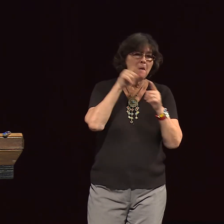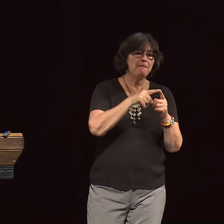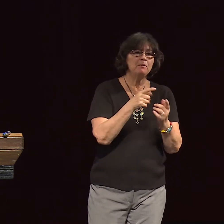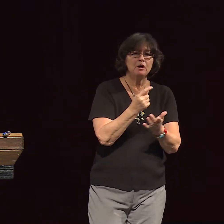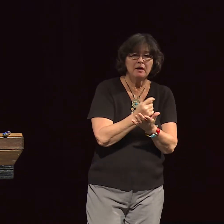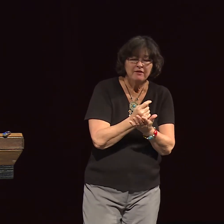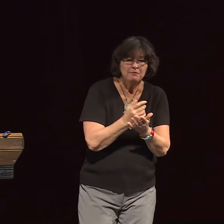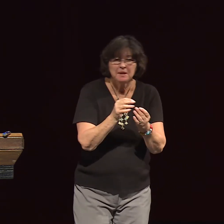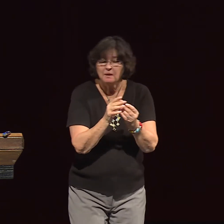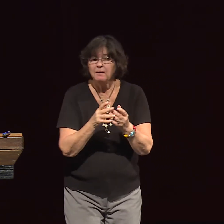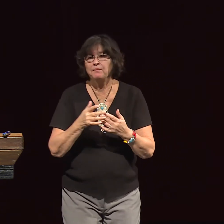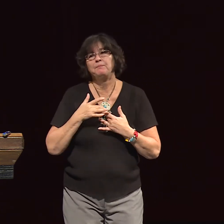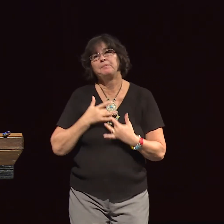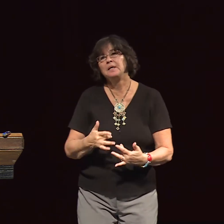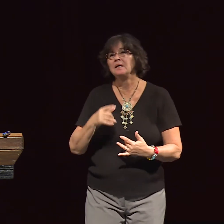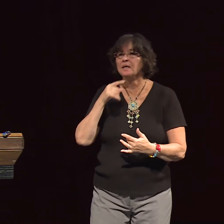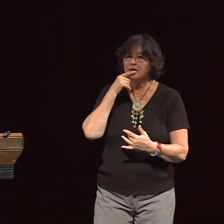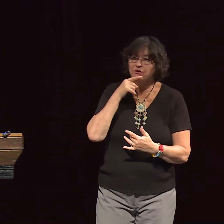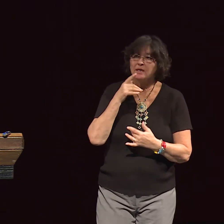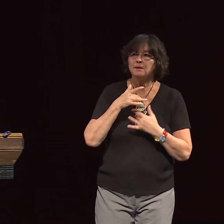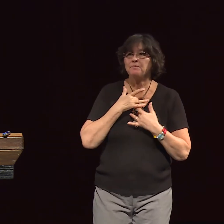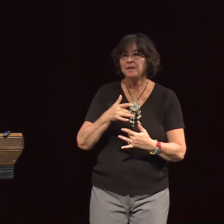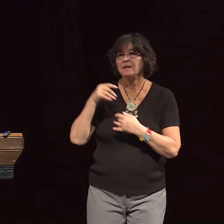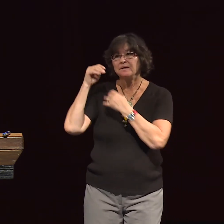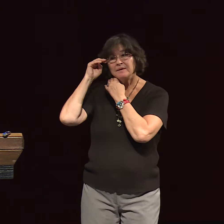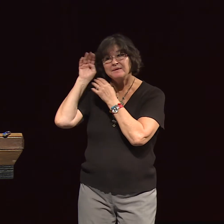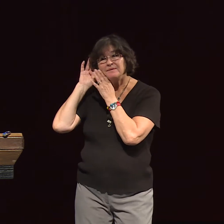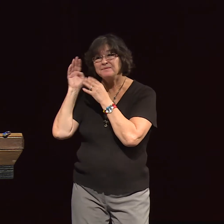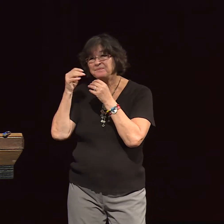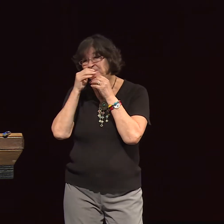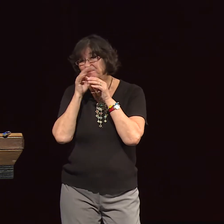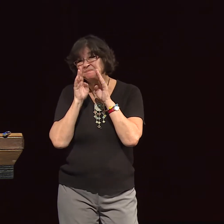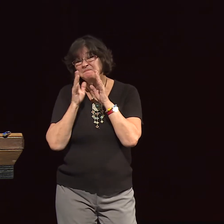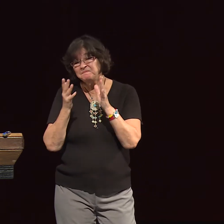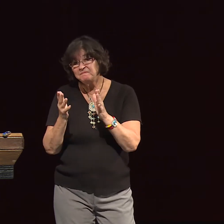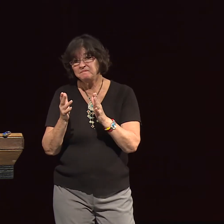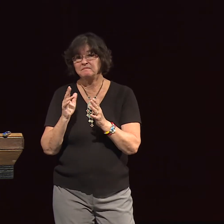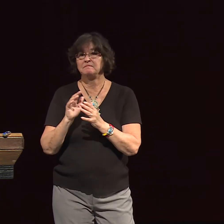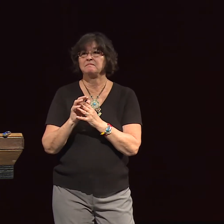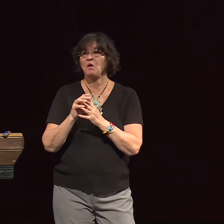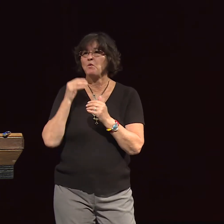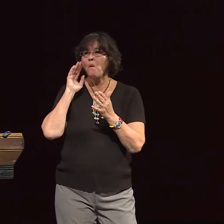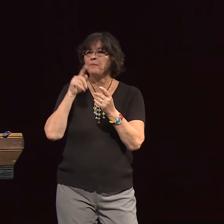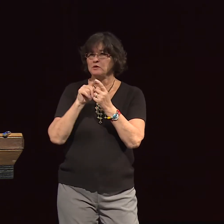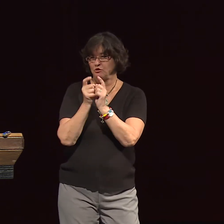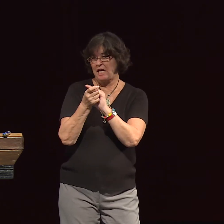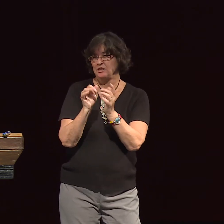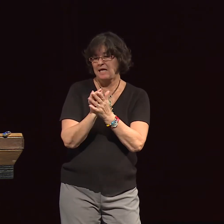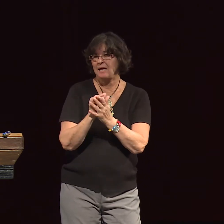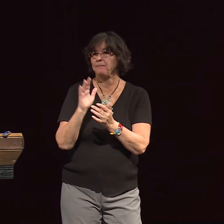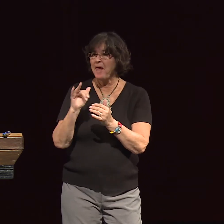the therapist, the speech therapist, people who are usually there to focus on, um,